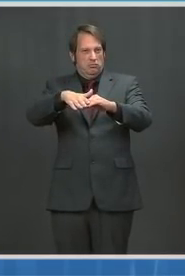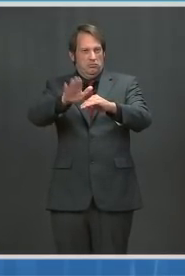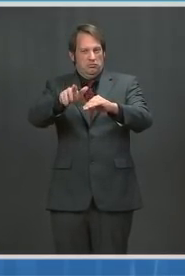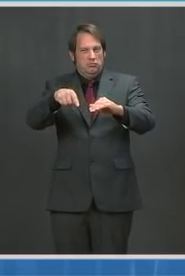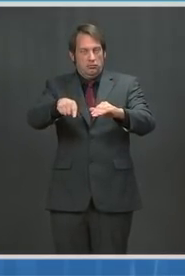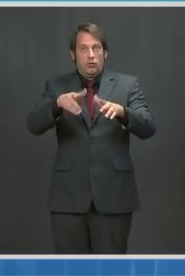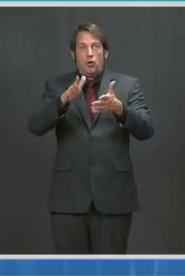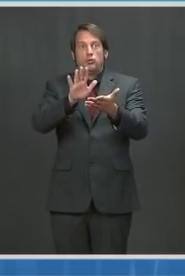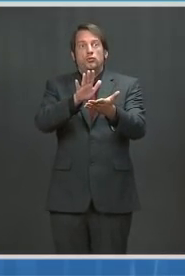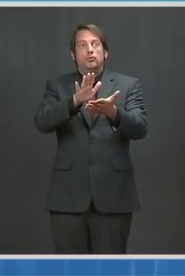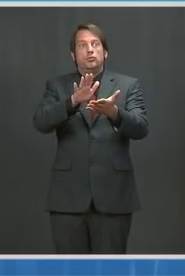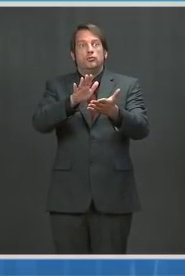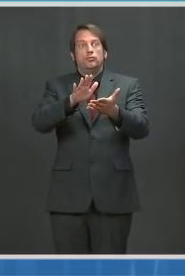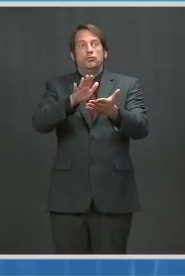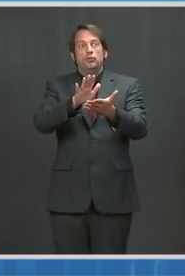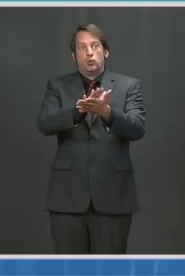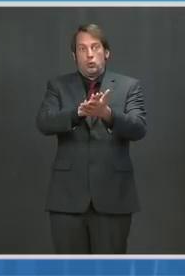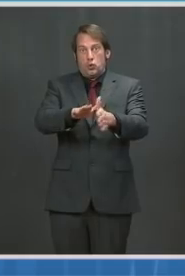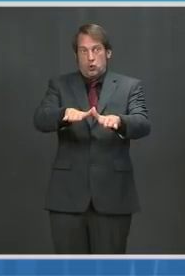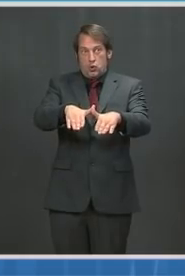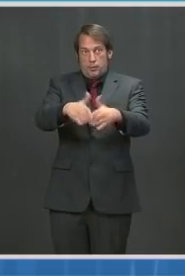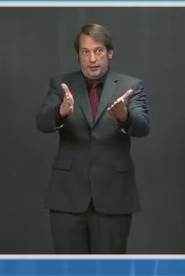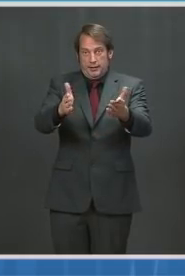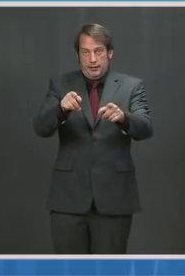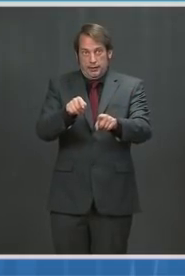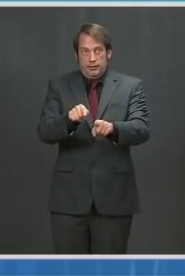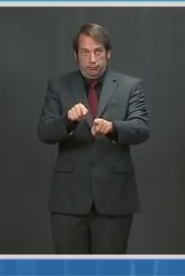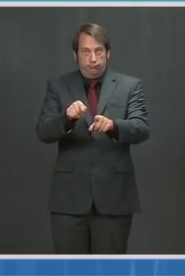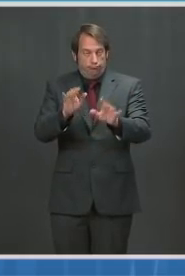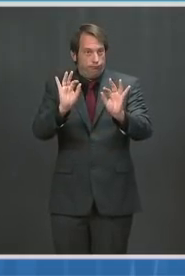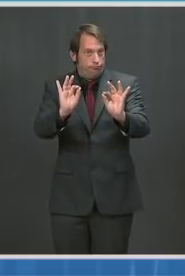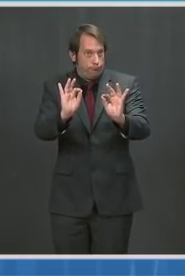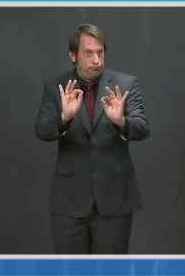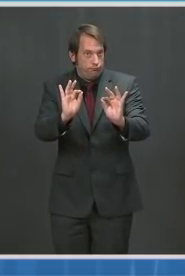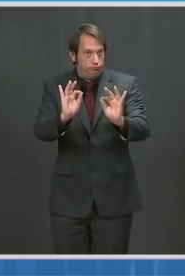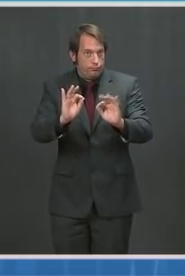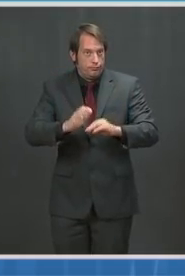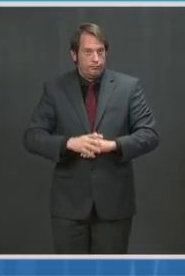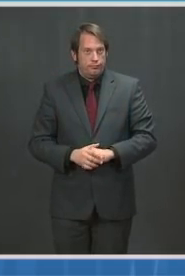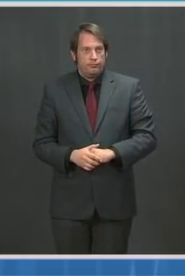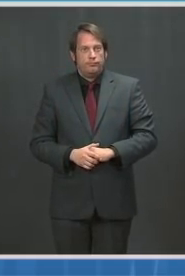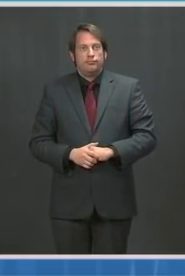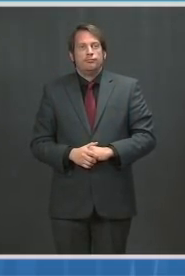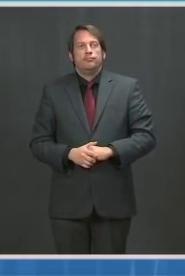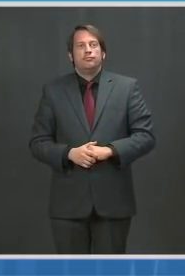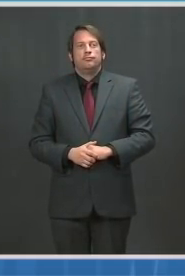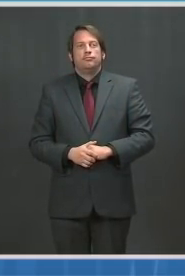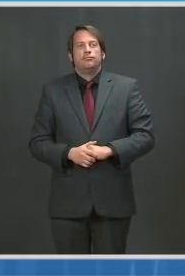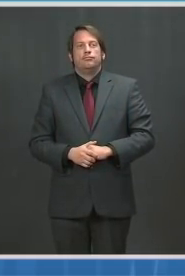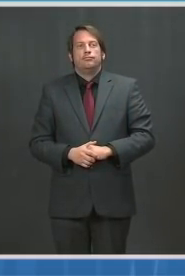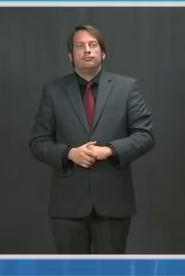This is encouraging early data -- covering the month of February -- and shows progress toward the President's goal